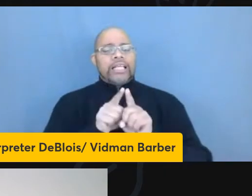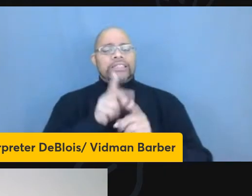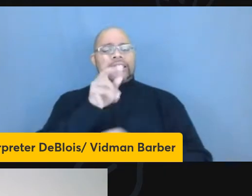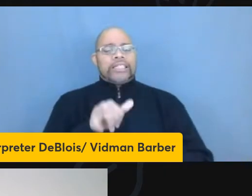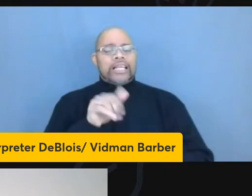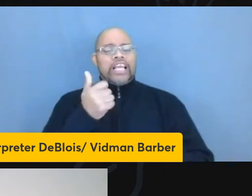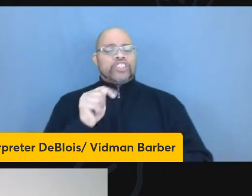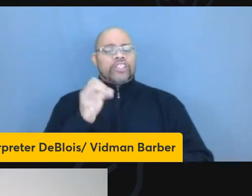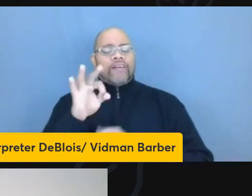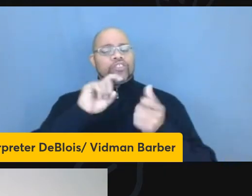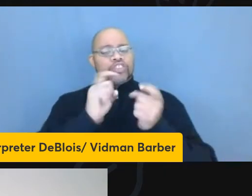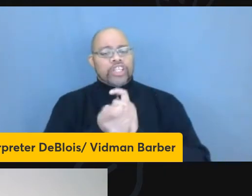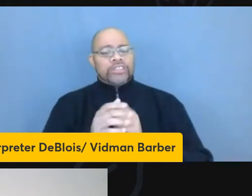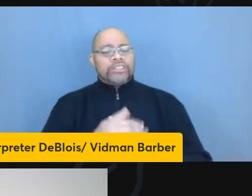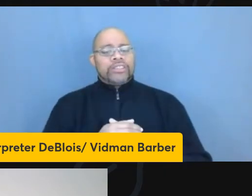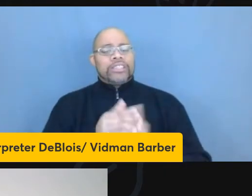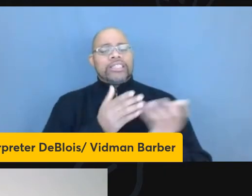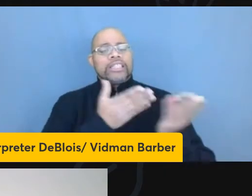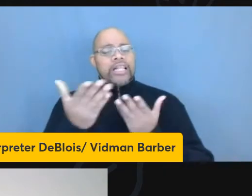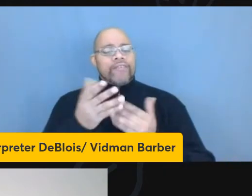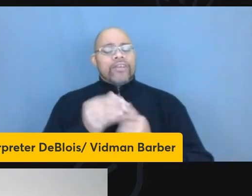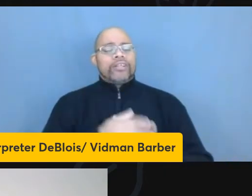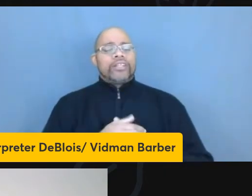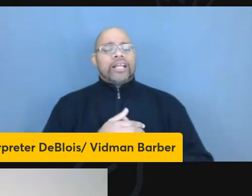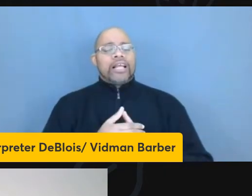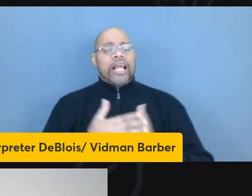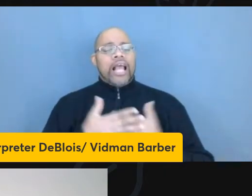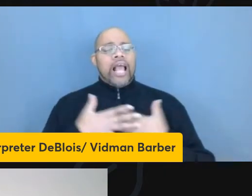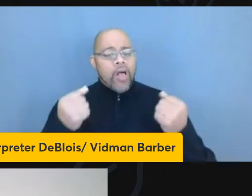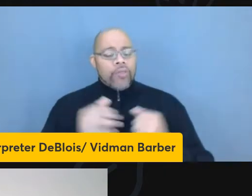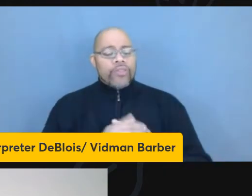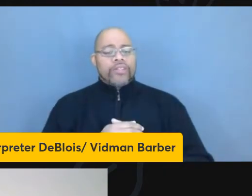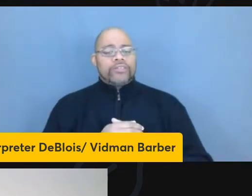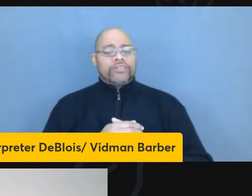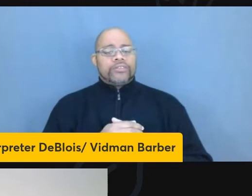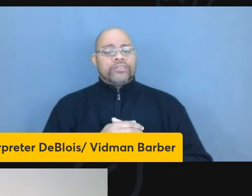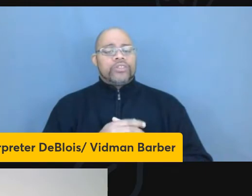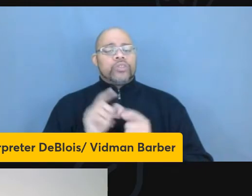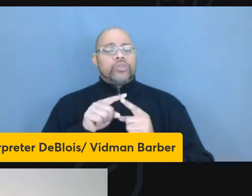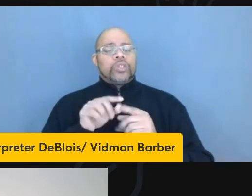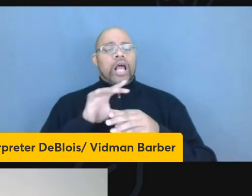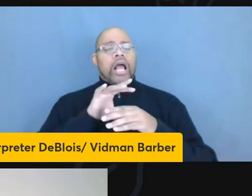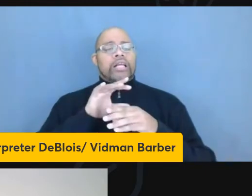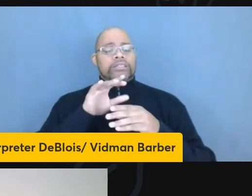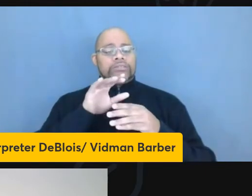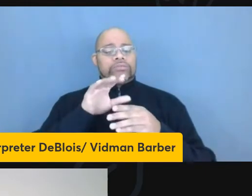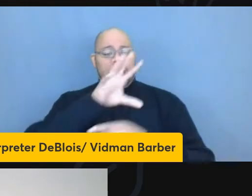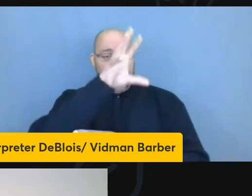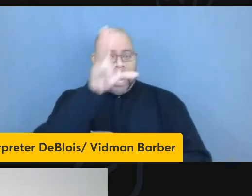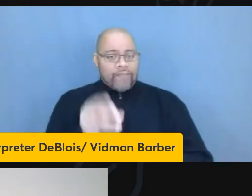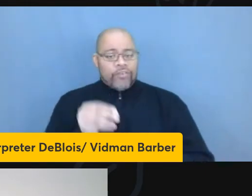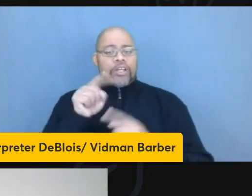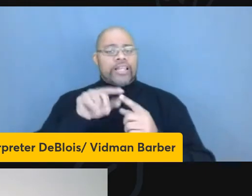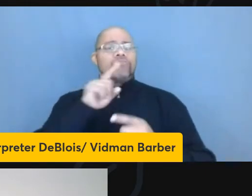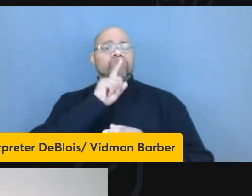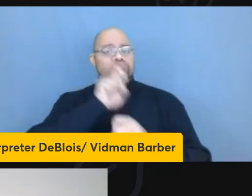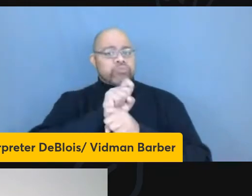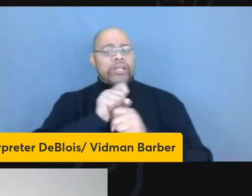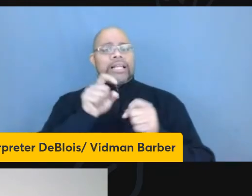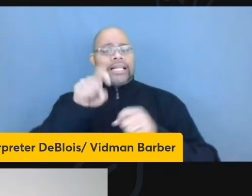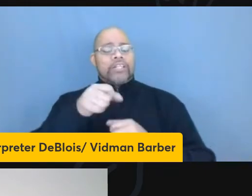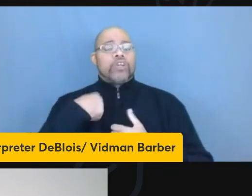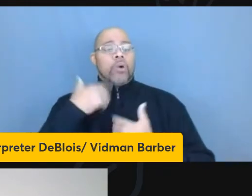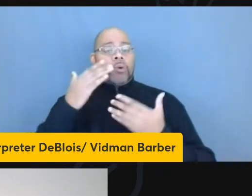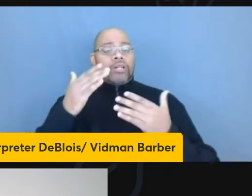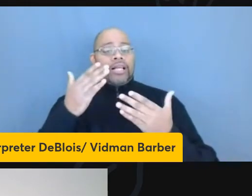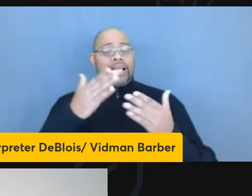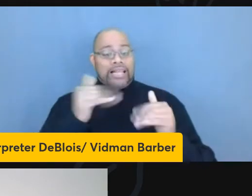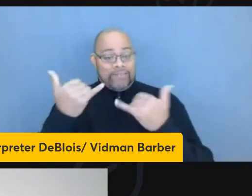change, delivering and health interventions to the continent that is urgently needed. So I will leave the stage to Dr. Fate.